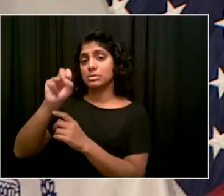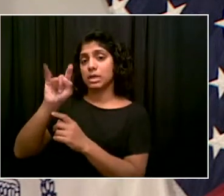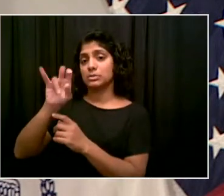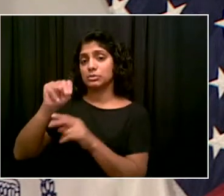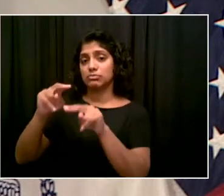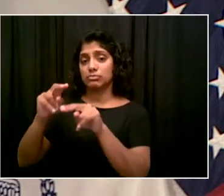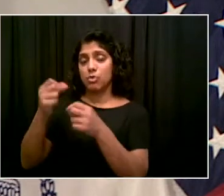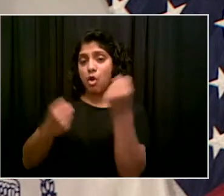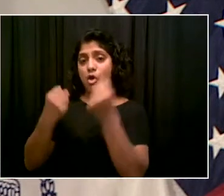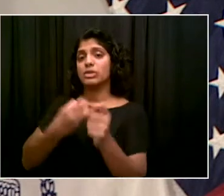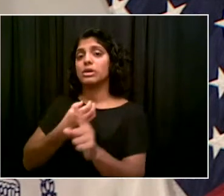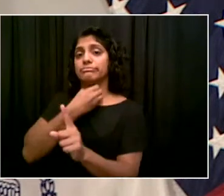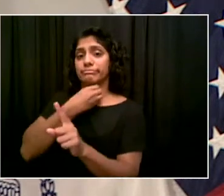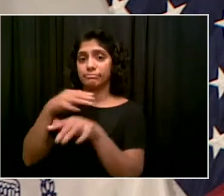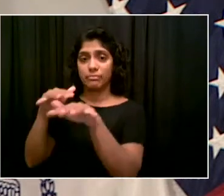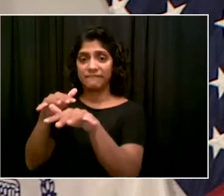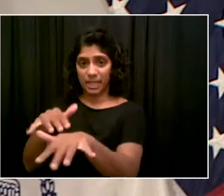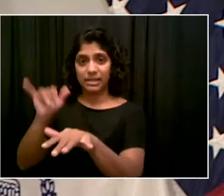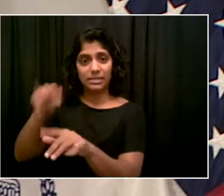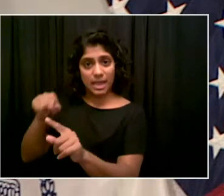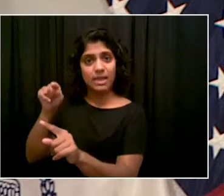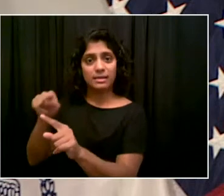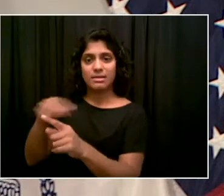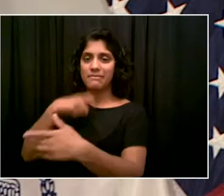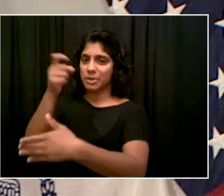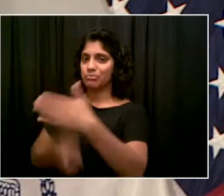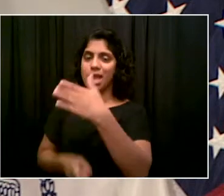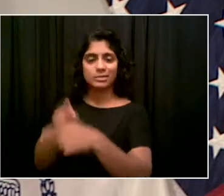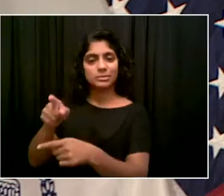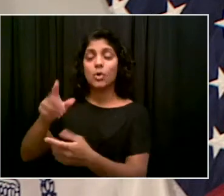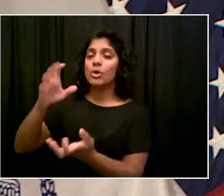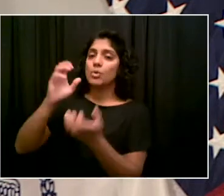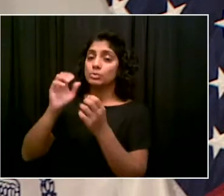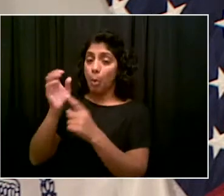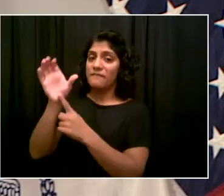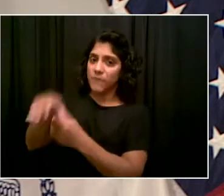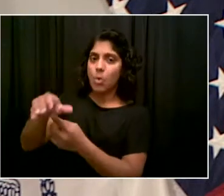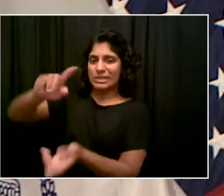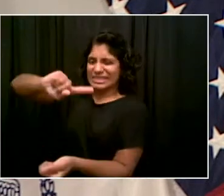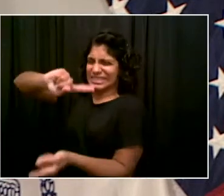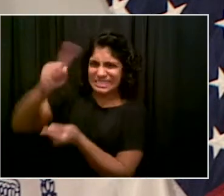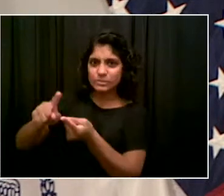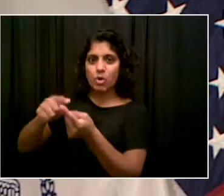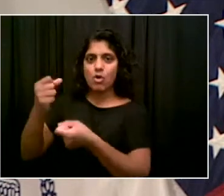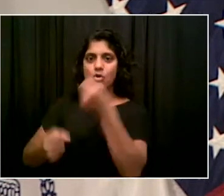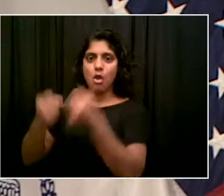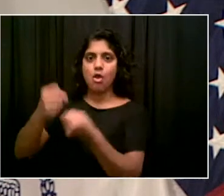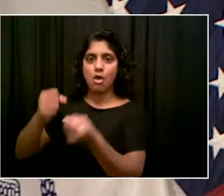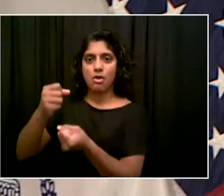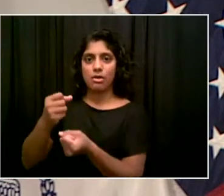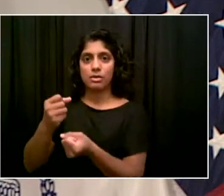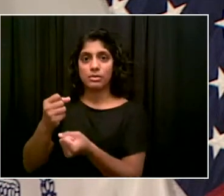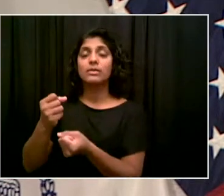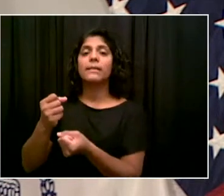YEARS AGO, THERE WAS THAT IT AGREEMENT BETWEEN CITY AND STATE LEGISLATURE, EVERYONE AGREED IT IS TIME TO